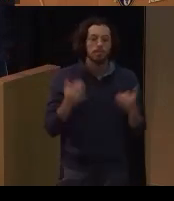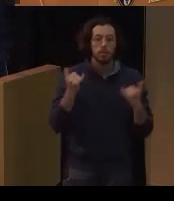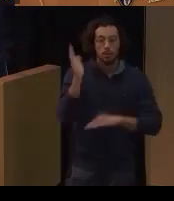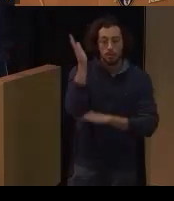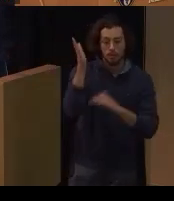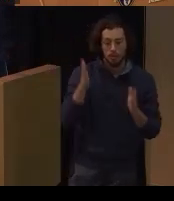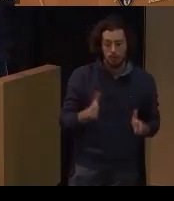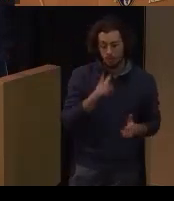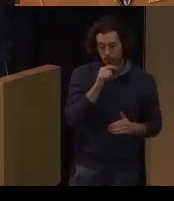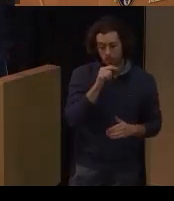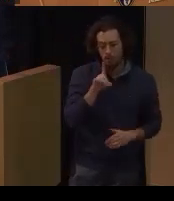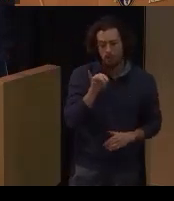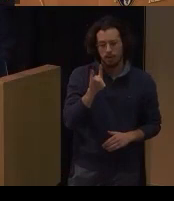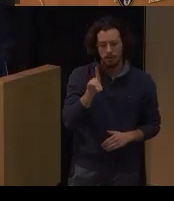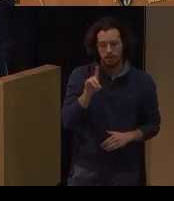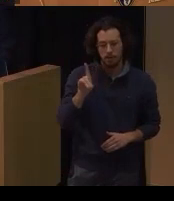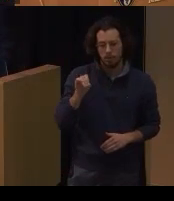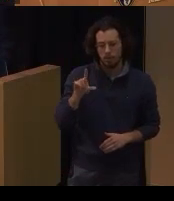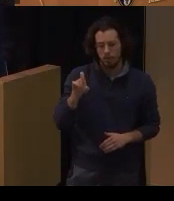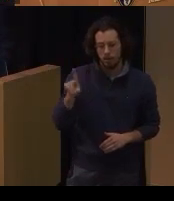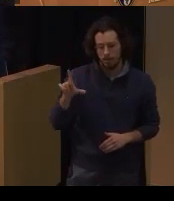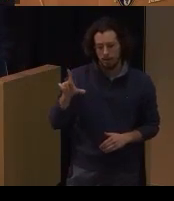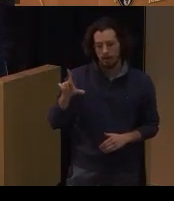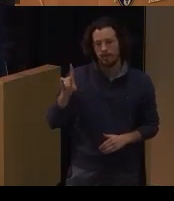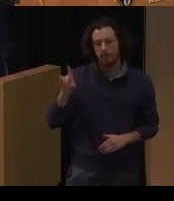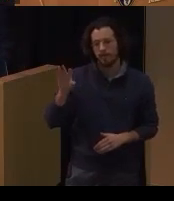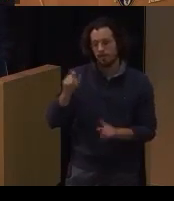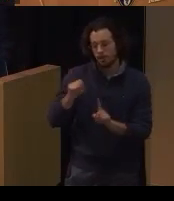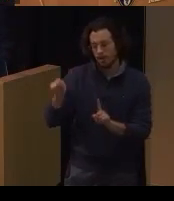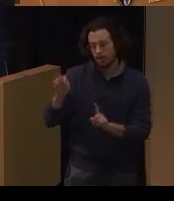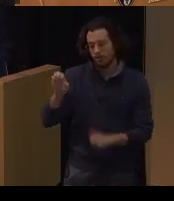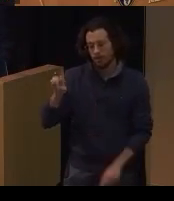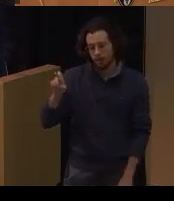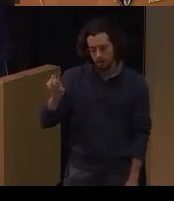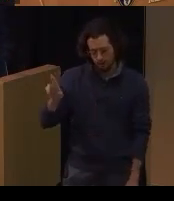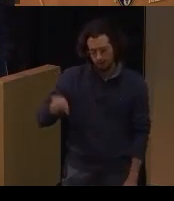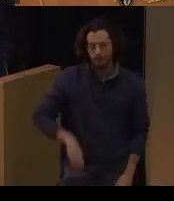from the Department of psychology here at the University of Rochester and before I introduce